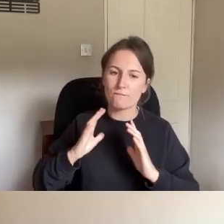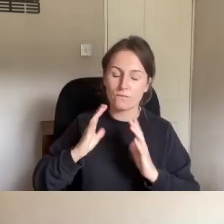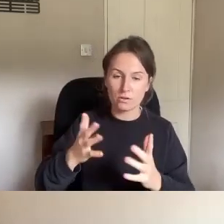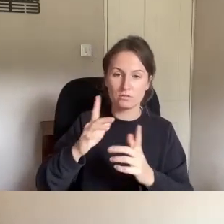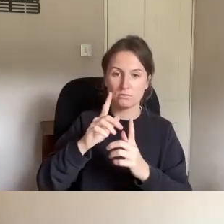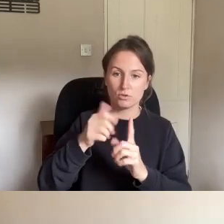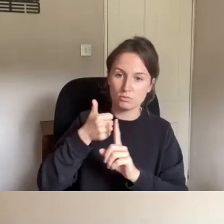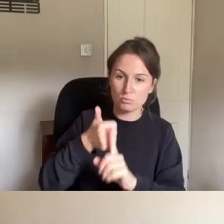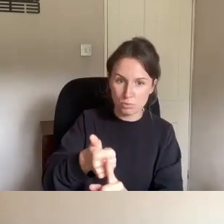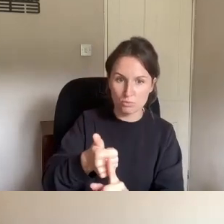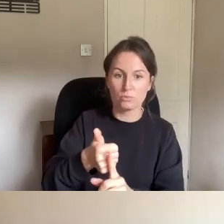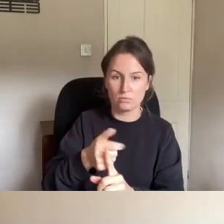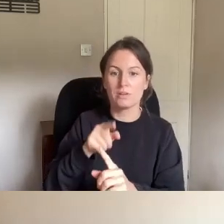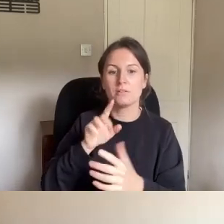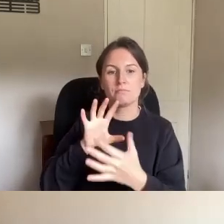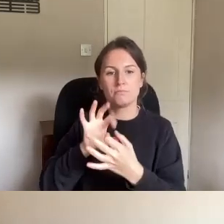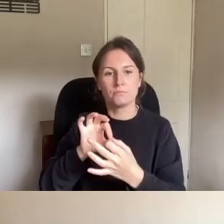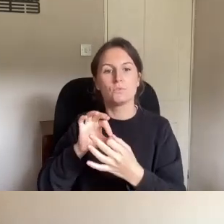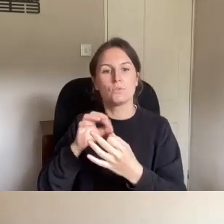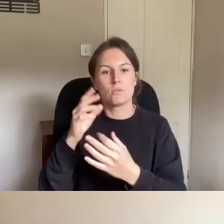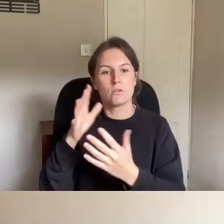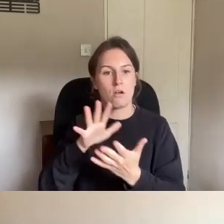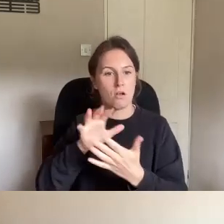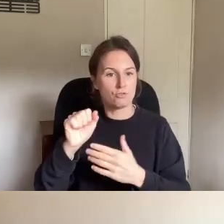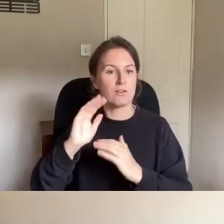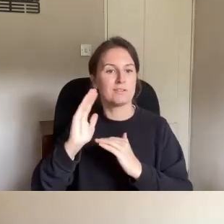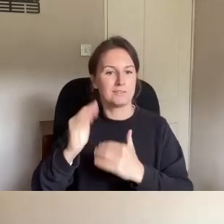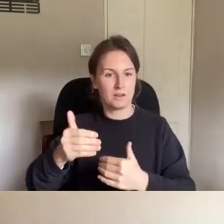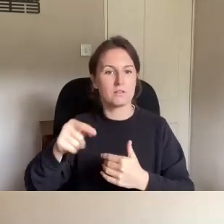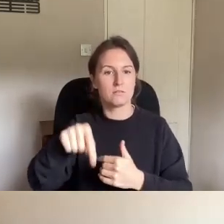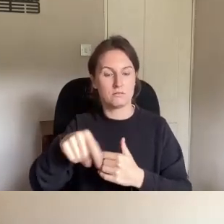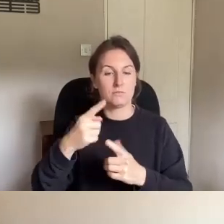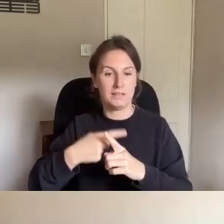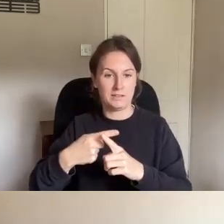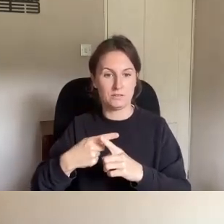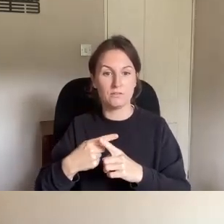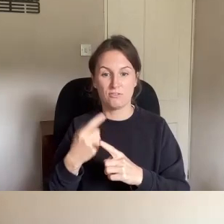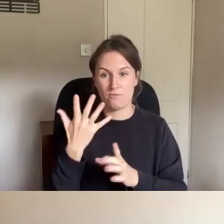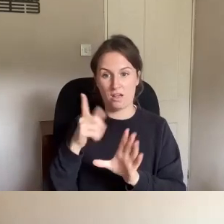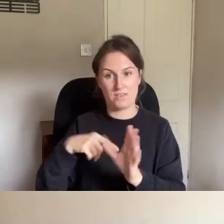and cultural sector in England. We've been doing this for over five years now, and in that time, we've supported